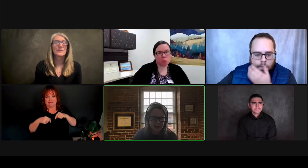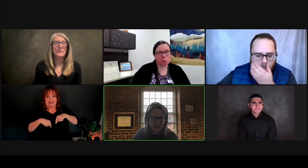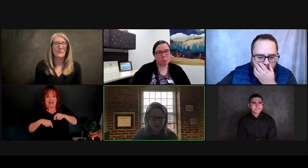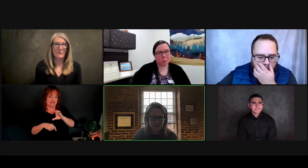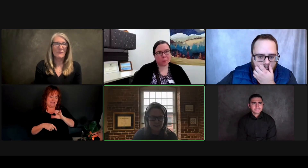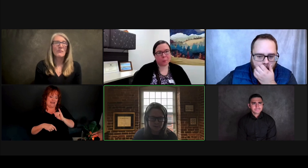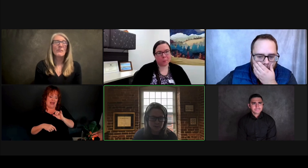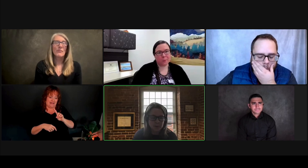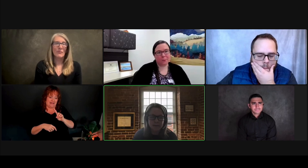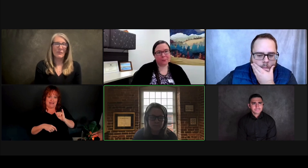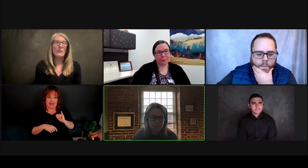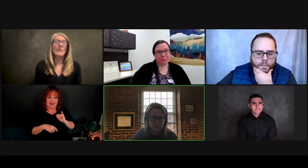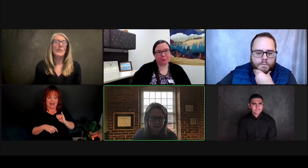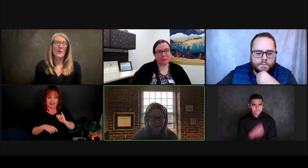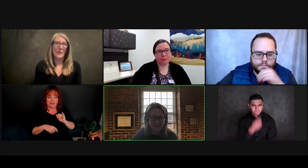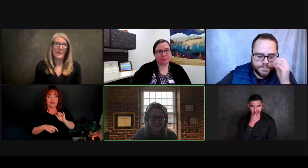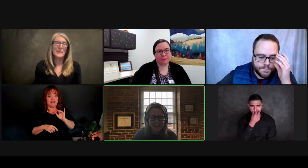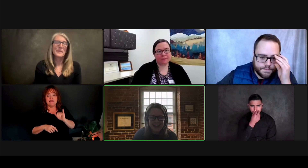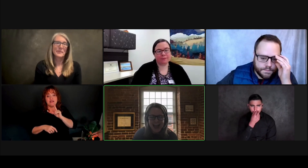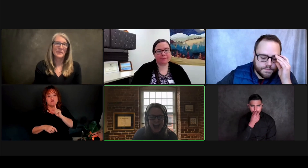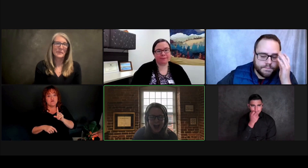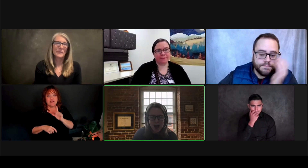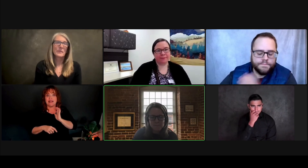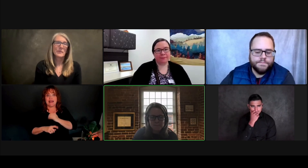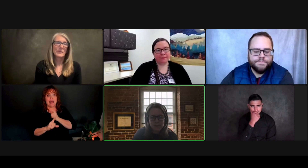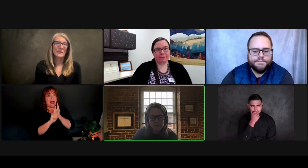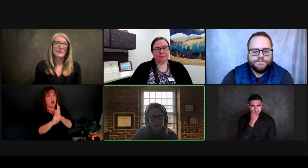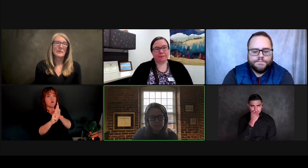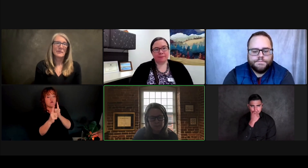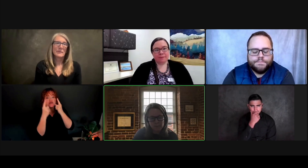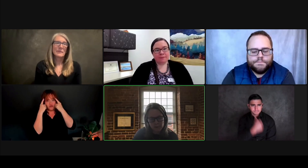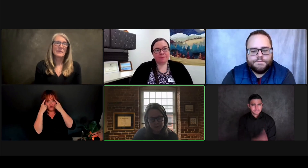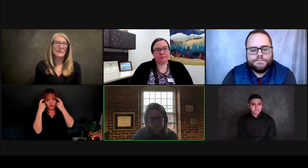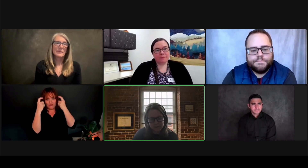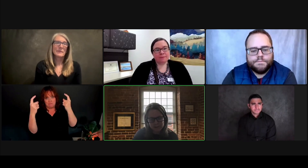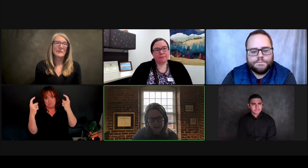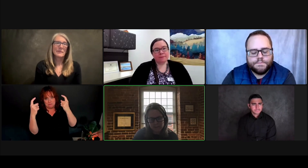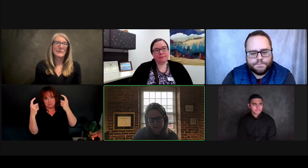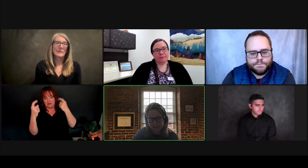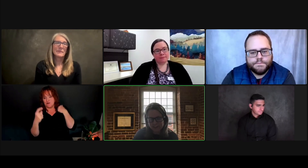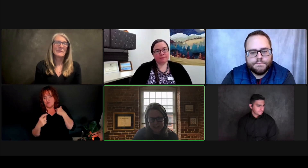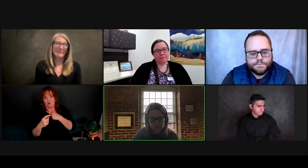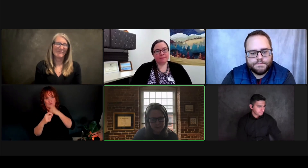It's our dream really. And we promote-- every chance we get,